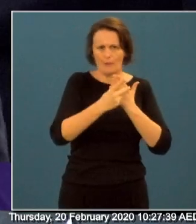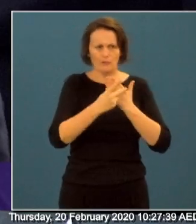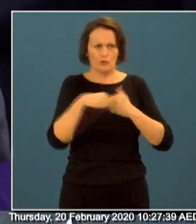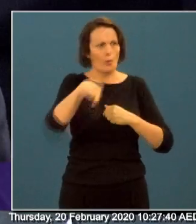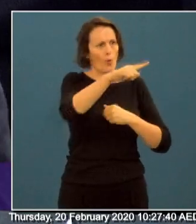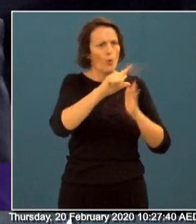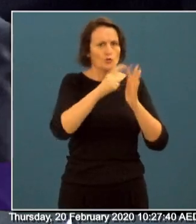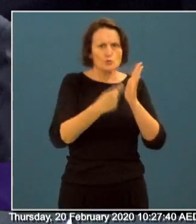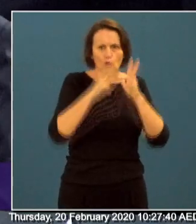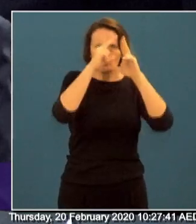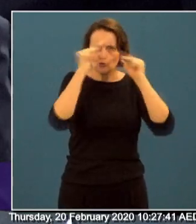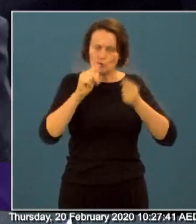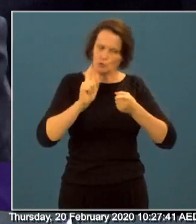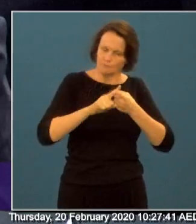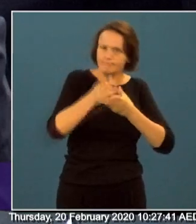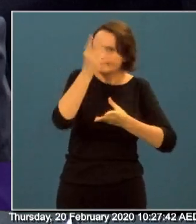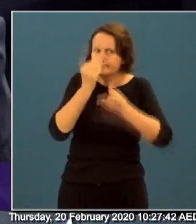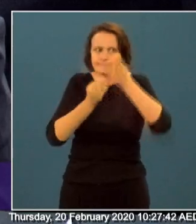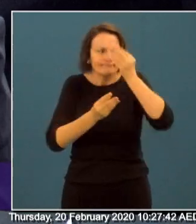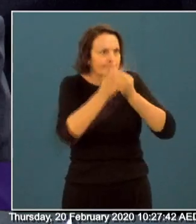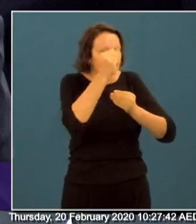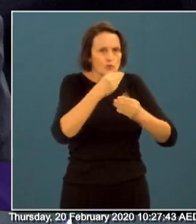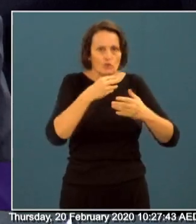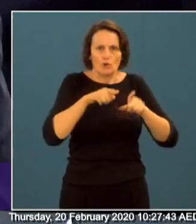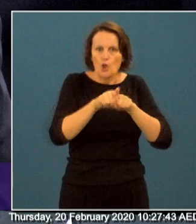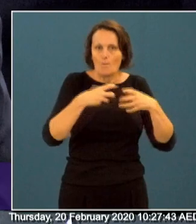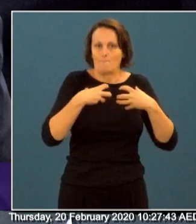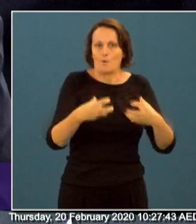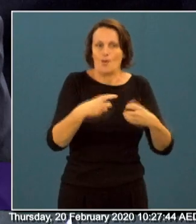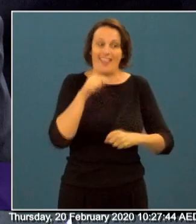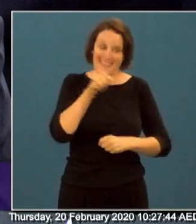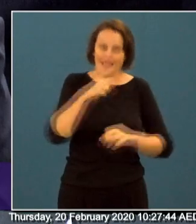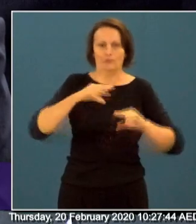for all of the health professionals. That's where I would put my money.